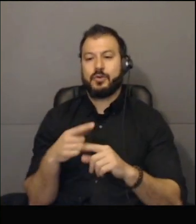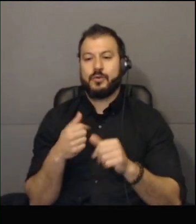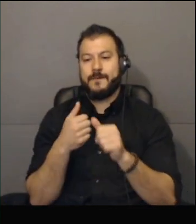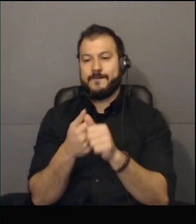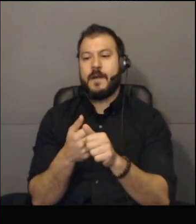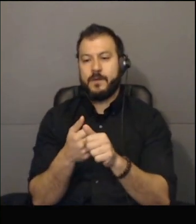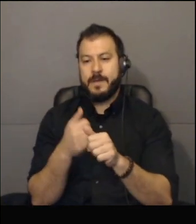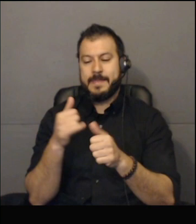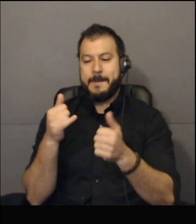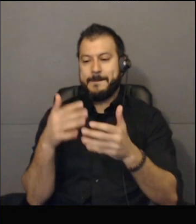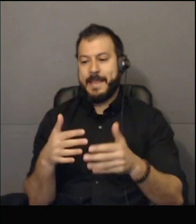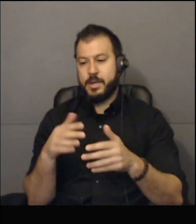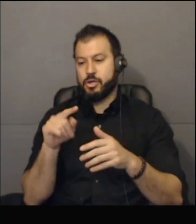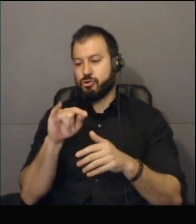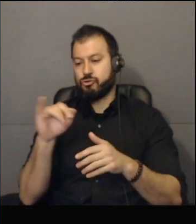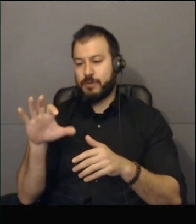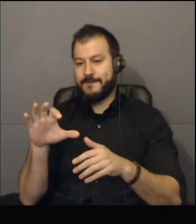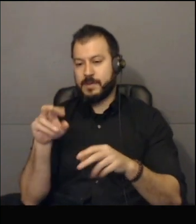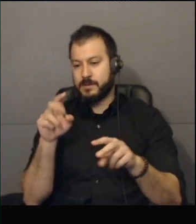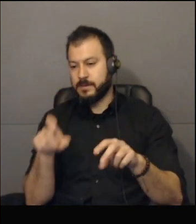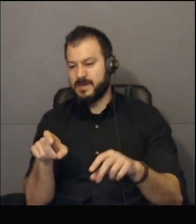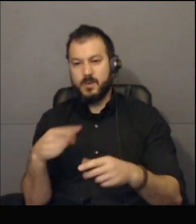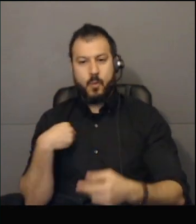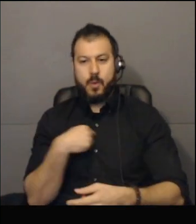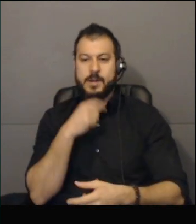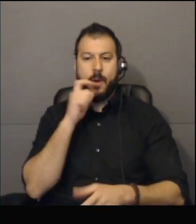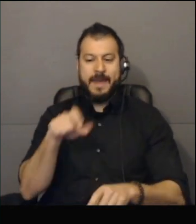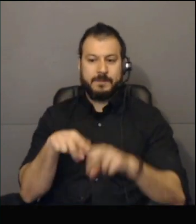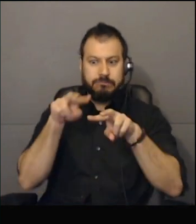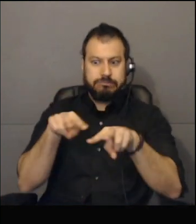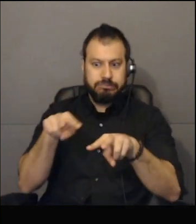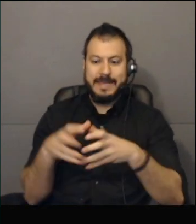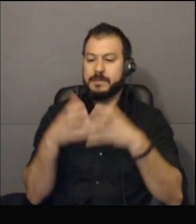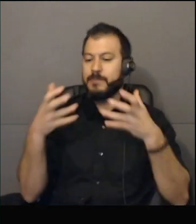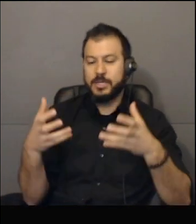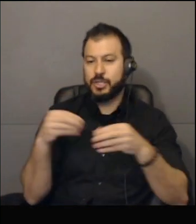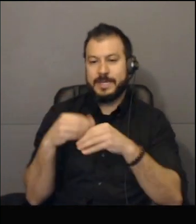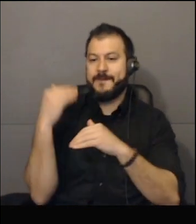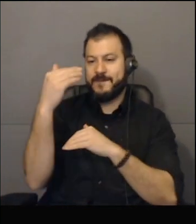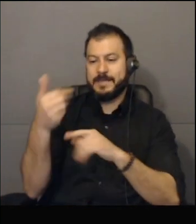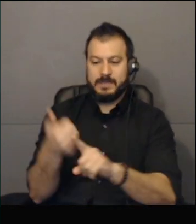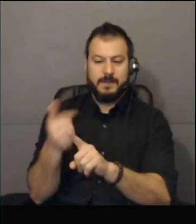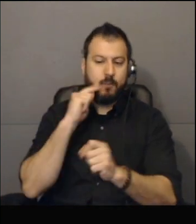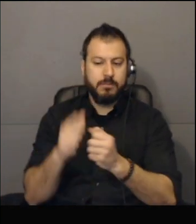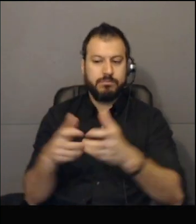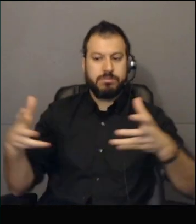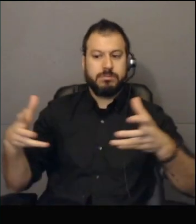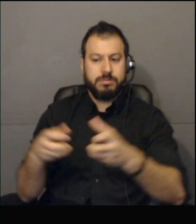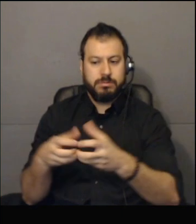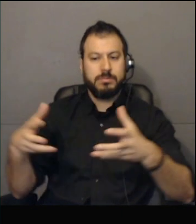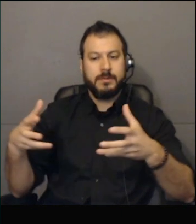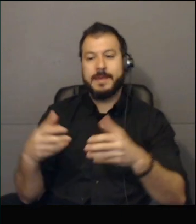reducing the need to manually provision multiplayer server capacity in advance. Just to give you a simple example.